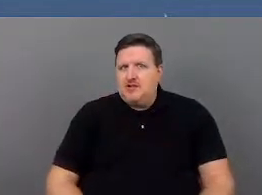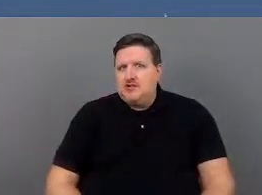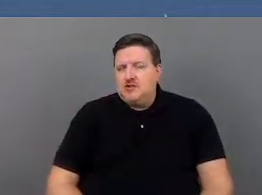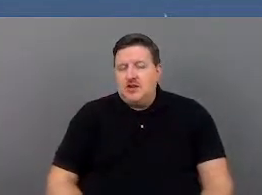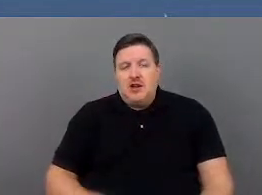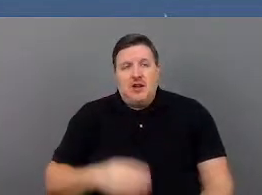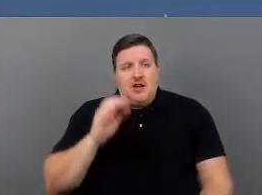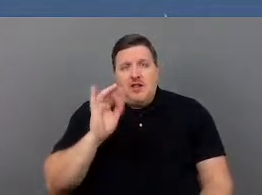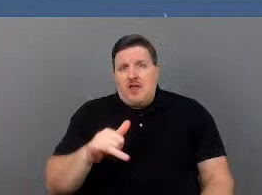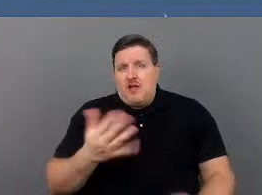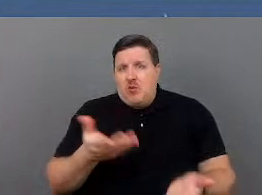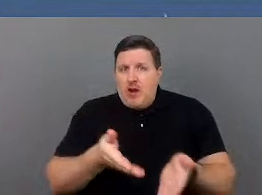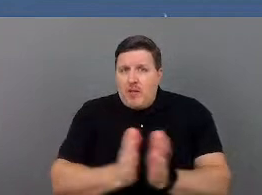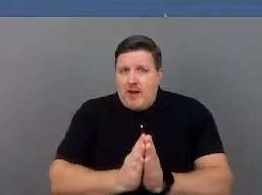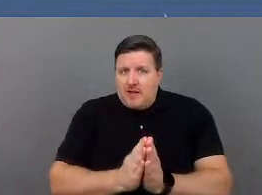I CAN'T EVEN SAY IT ENOUGH.